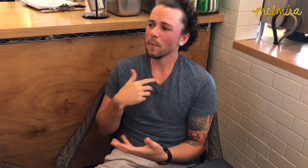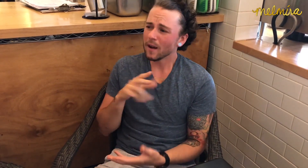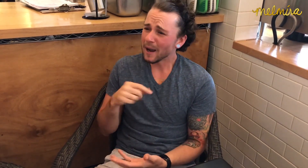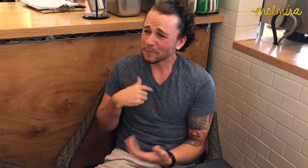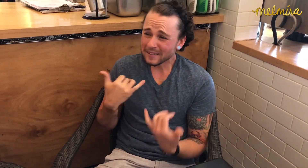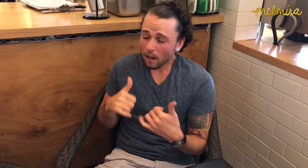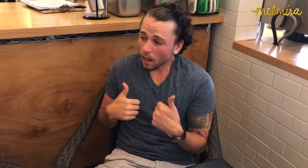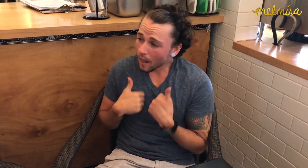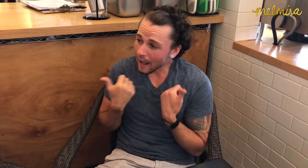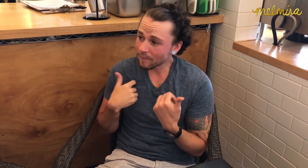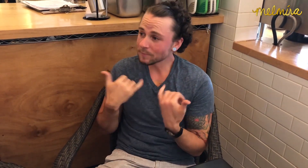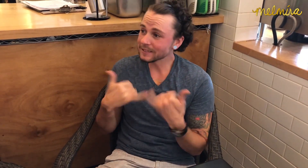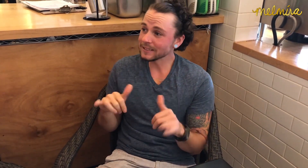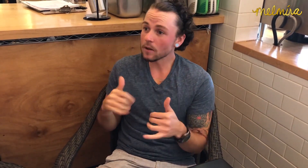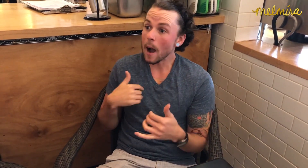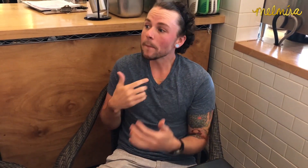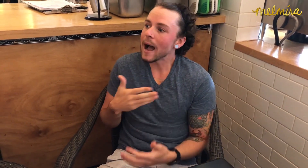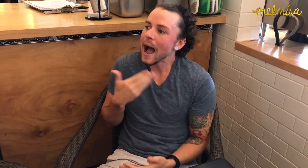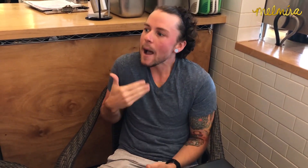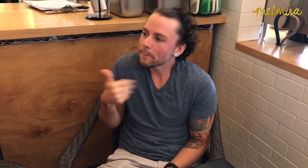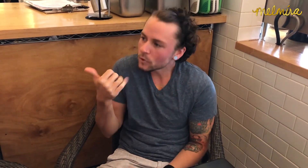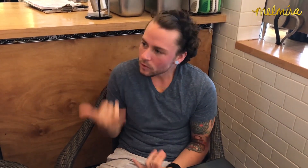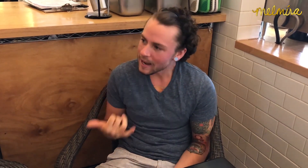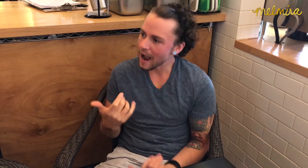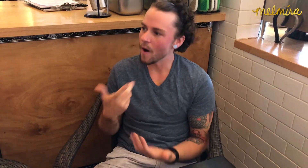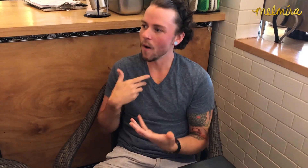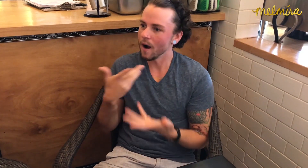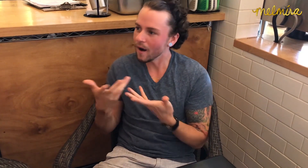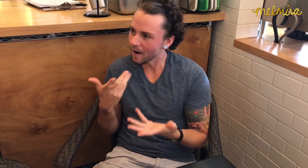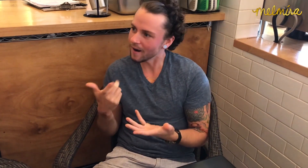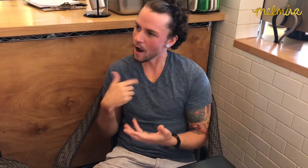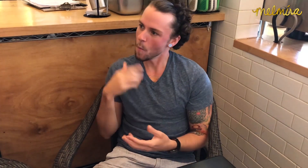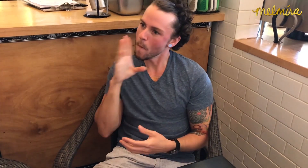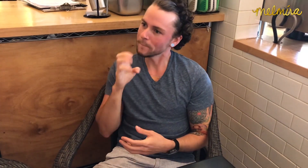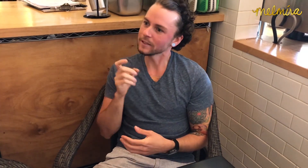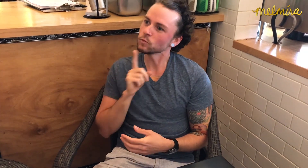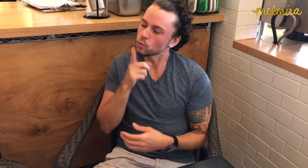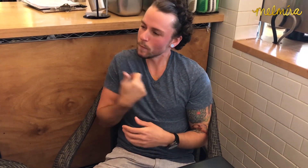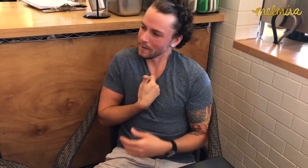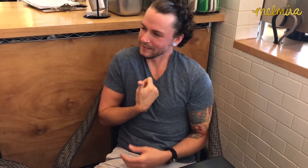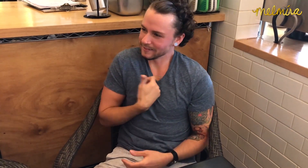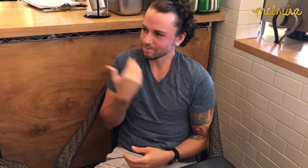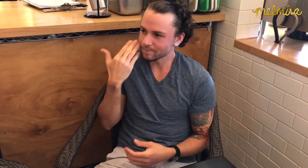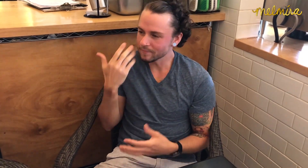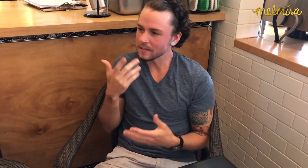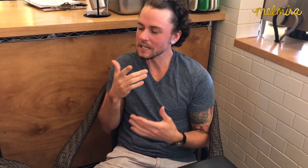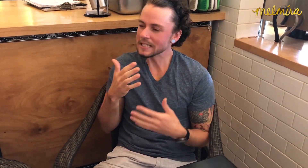I'd be like, no, I'm still alive and I'm happier now! I will be true to myself.